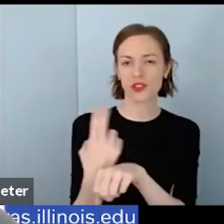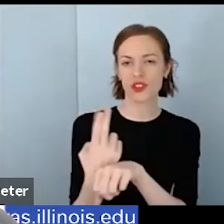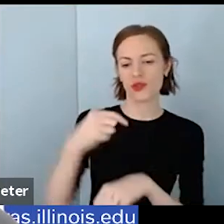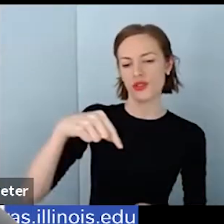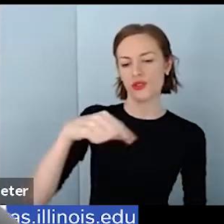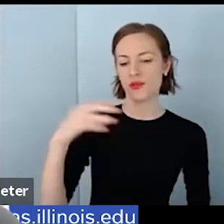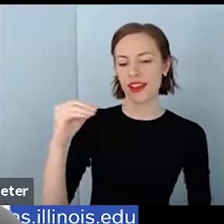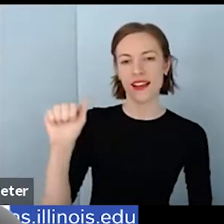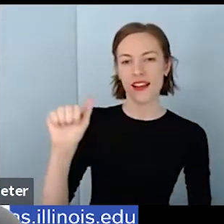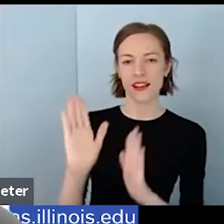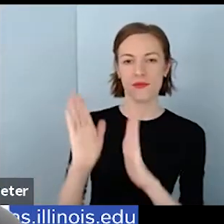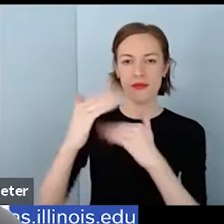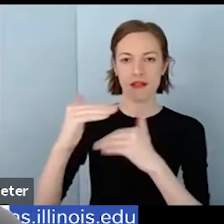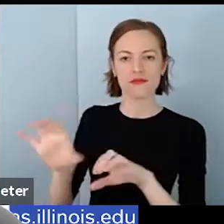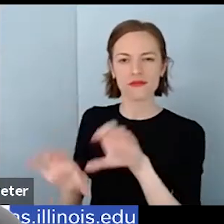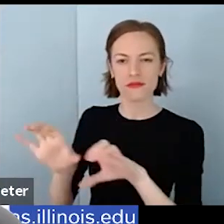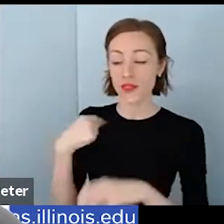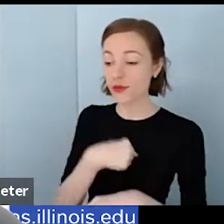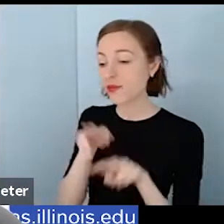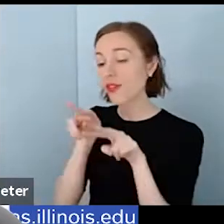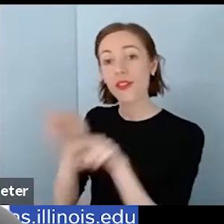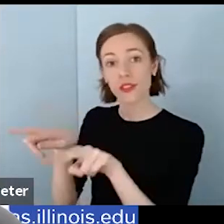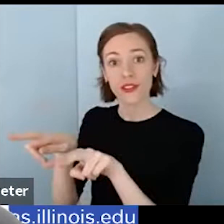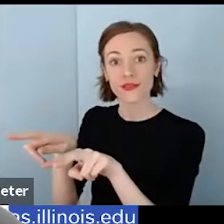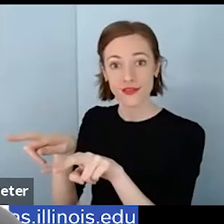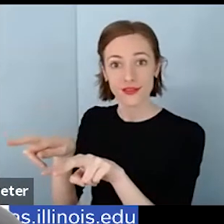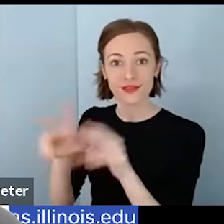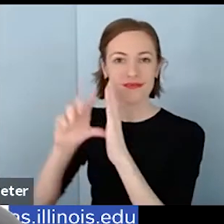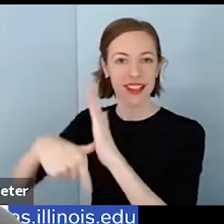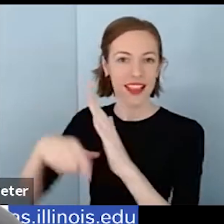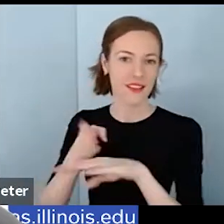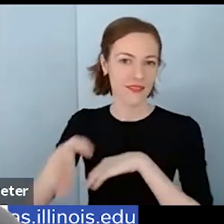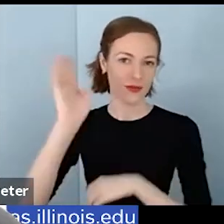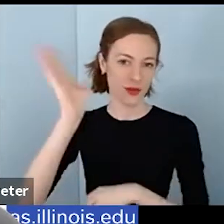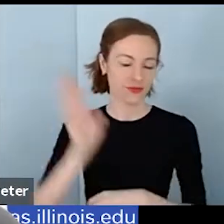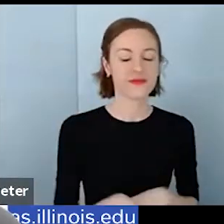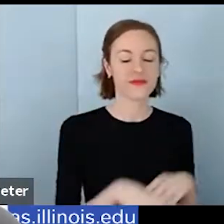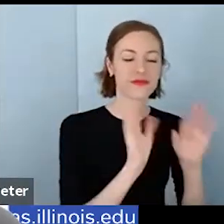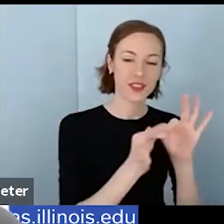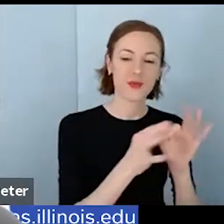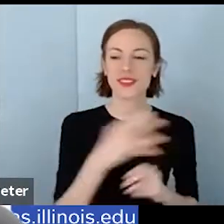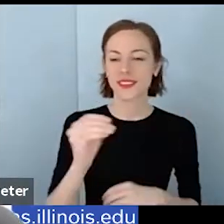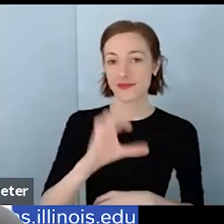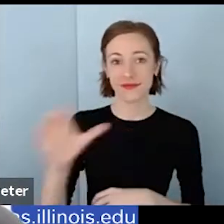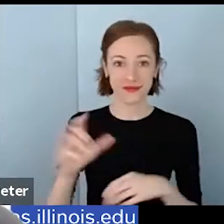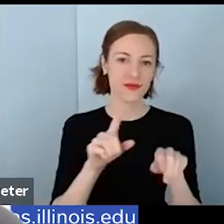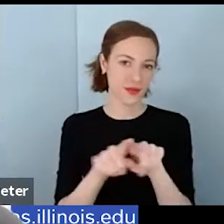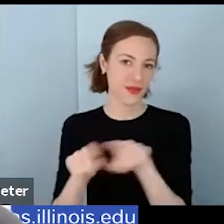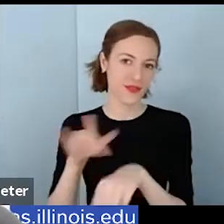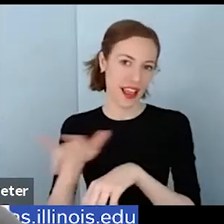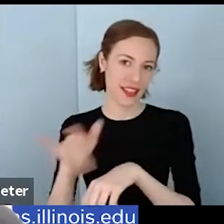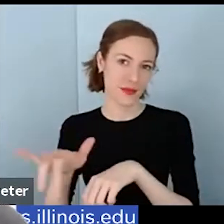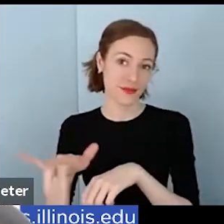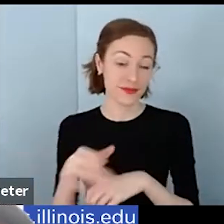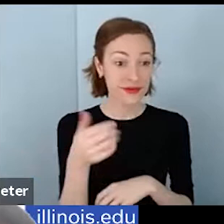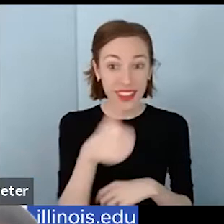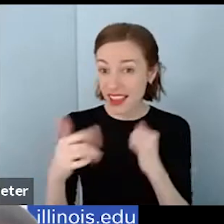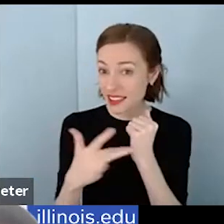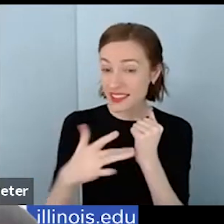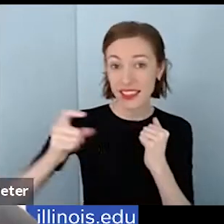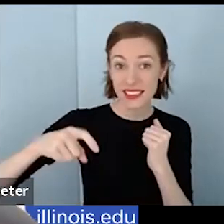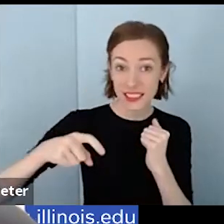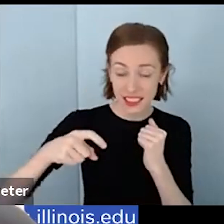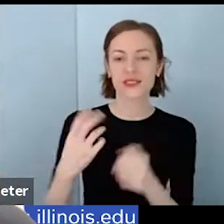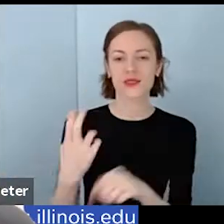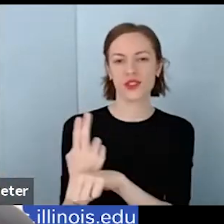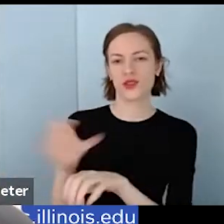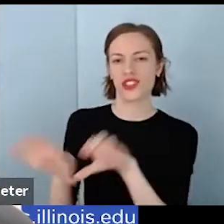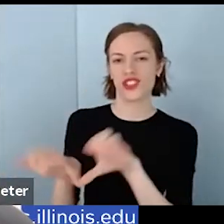Closed captioning and American Sign Language support is also available. Please use the chat request any tech support, and a note that this talk is being recorded.